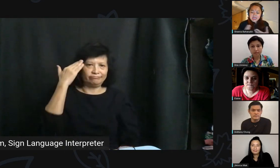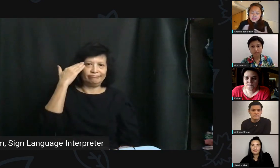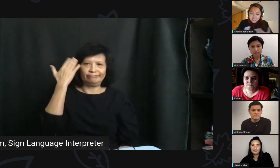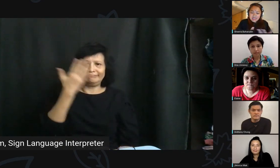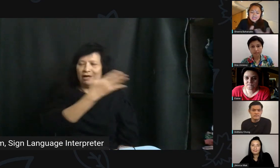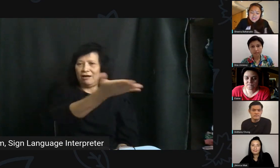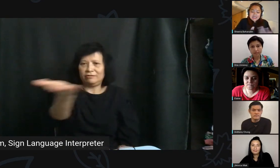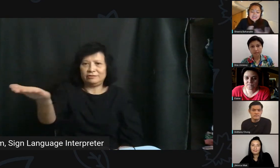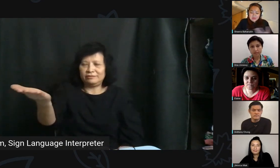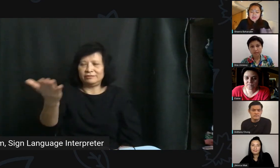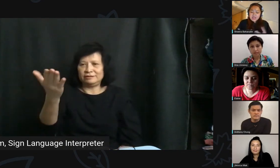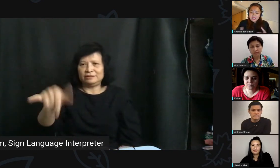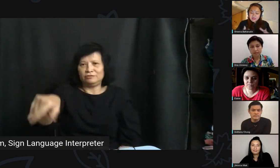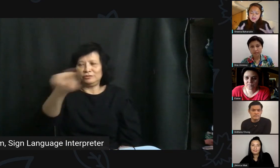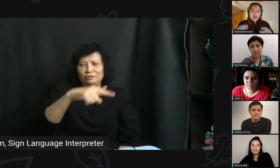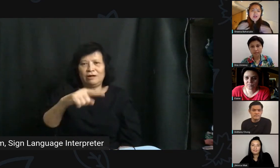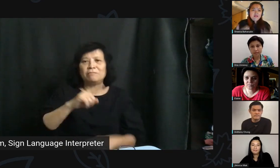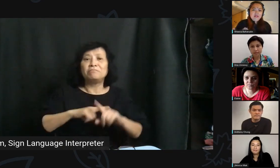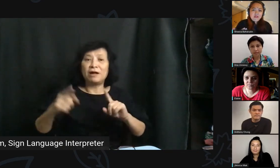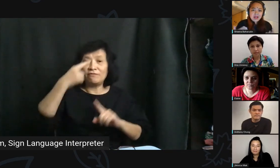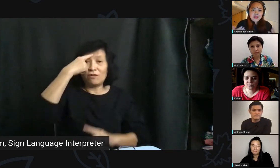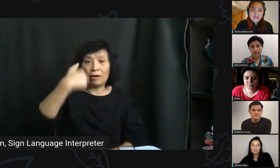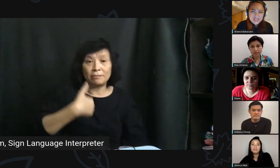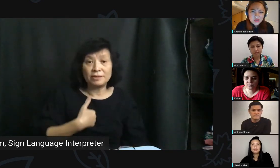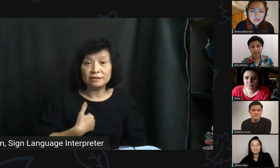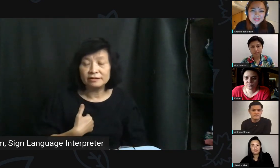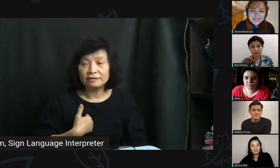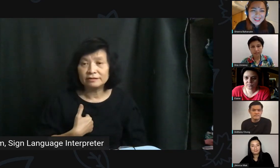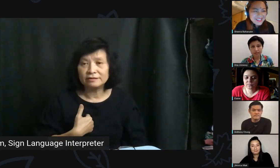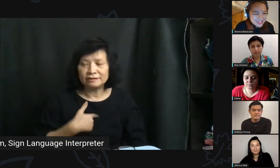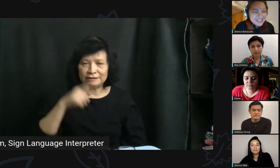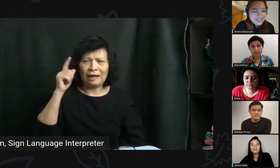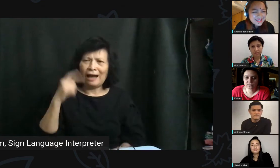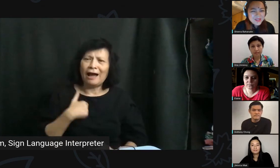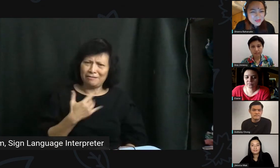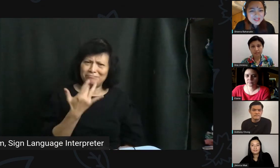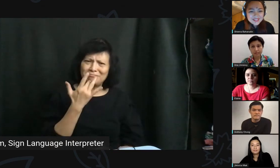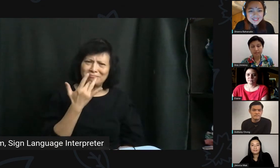it needs to be physical. I think that’s the word?